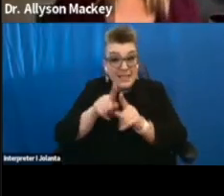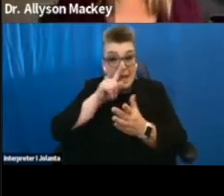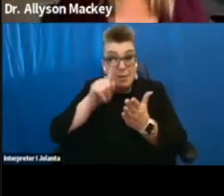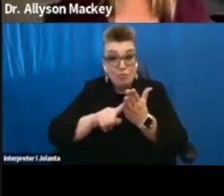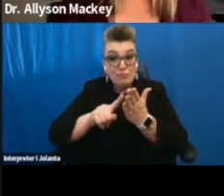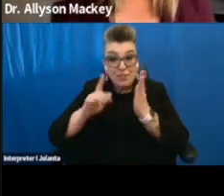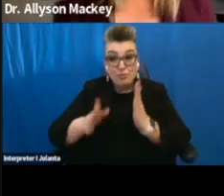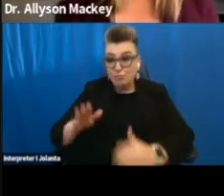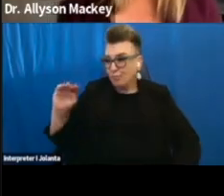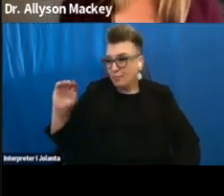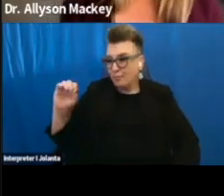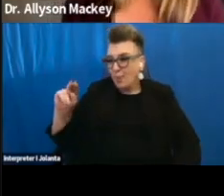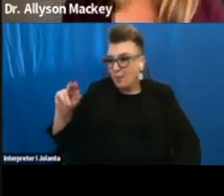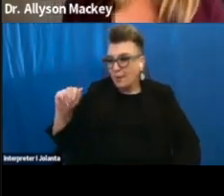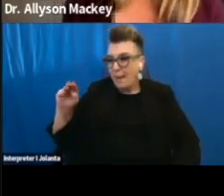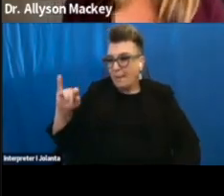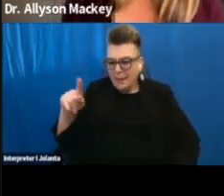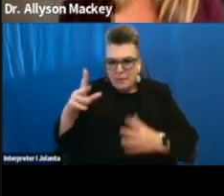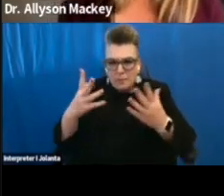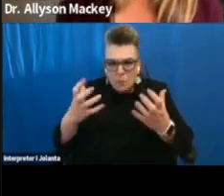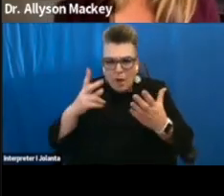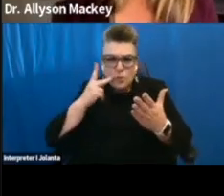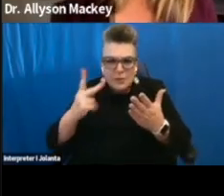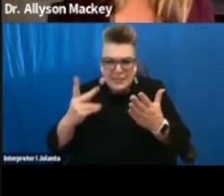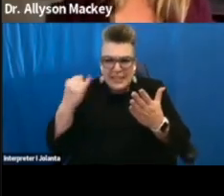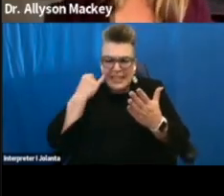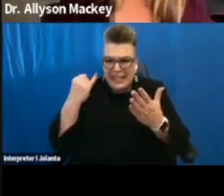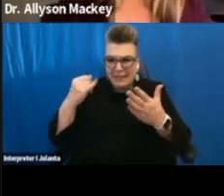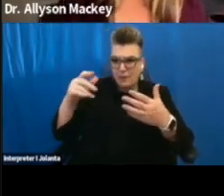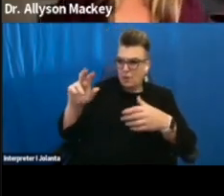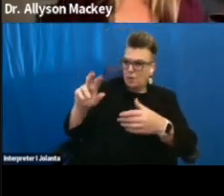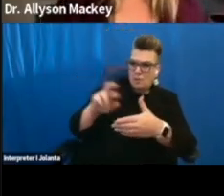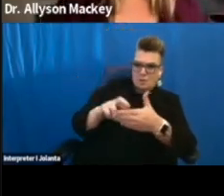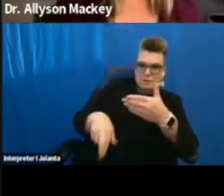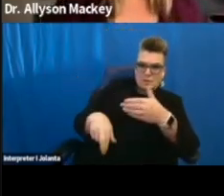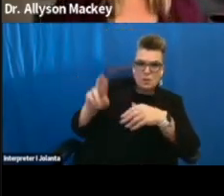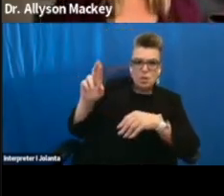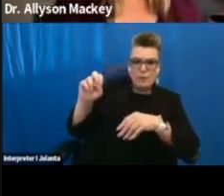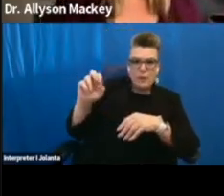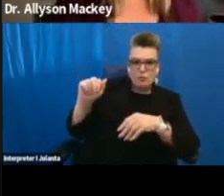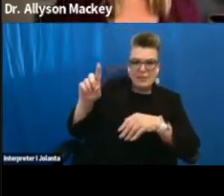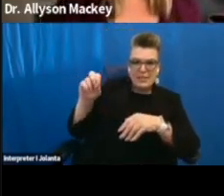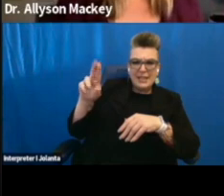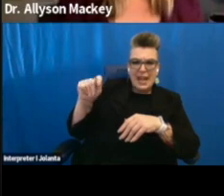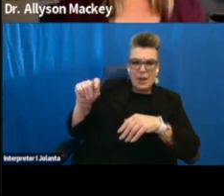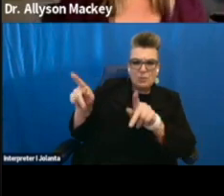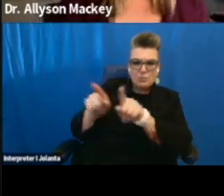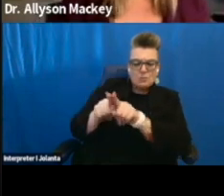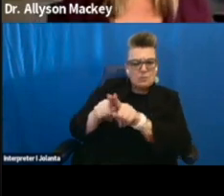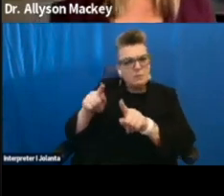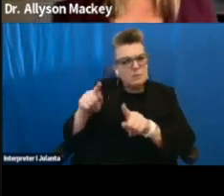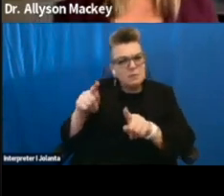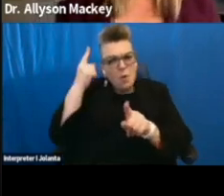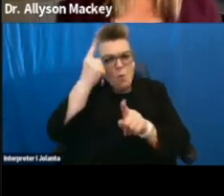inhibitory activity and so she wondered then how does the Hurst exponent change over development in